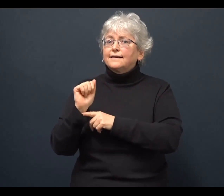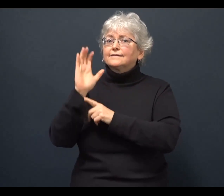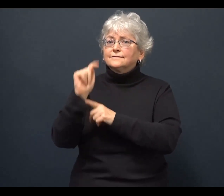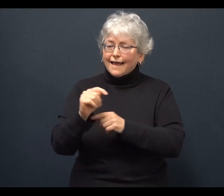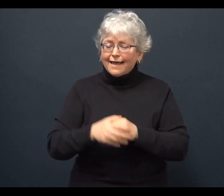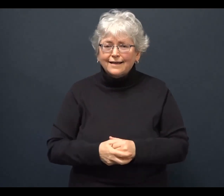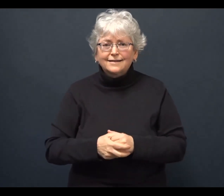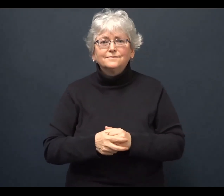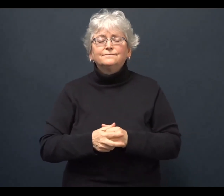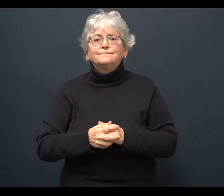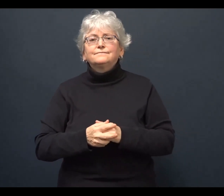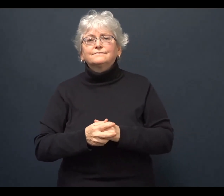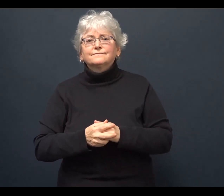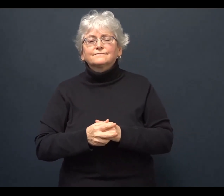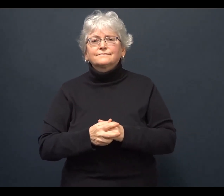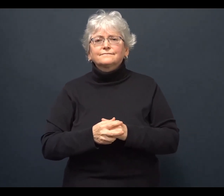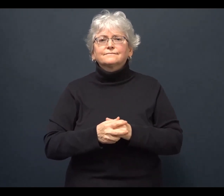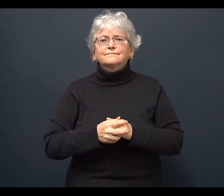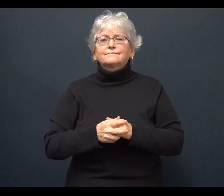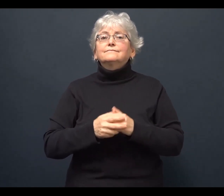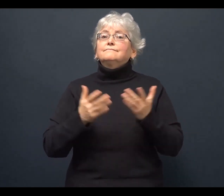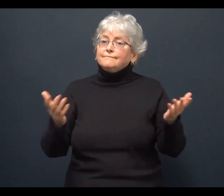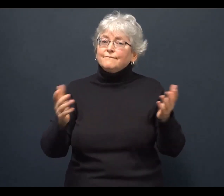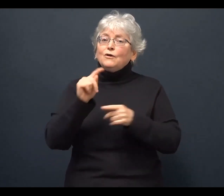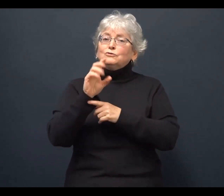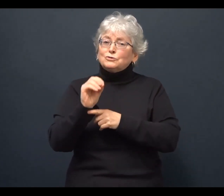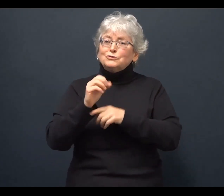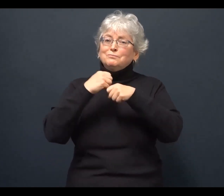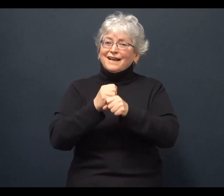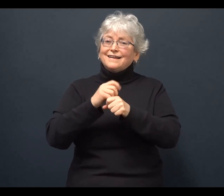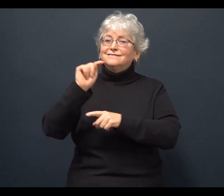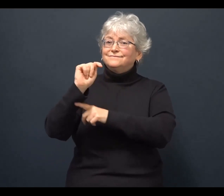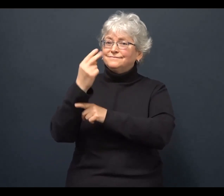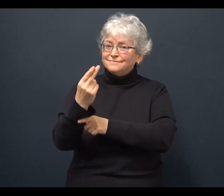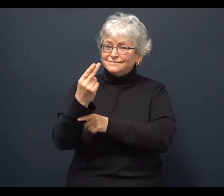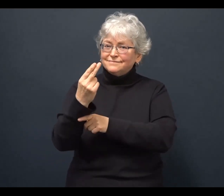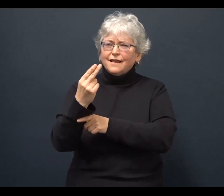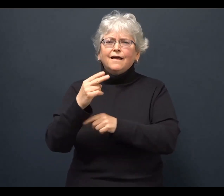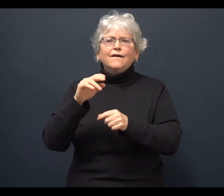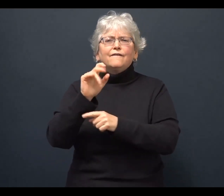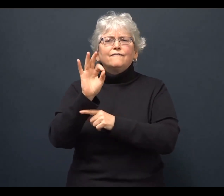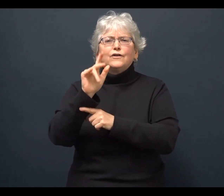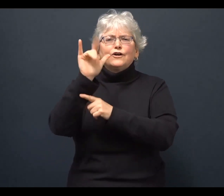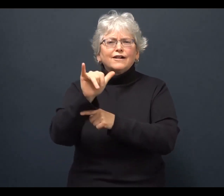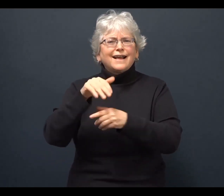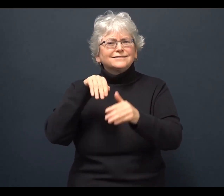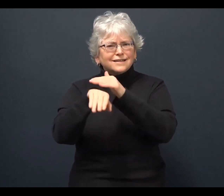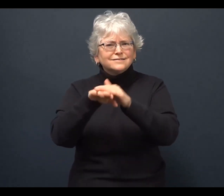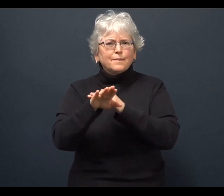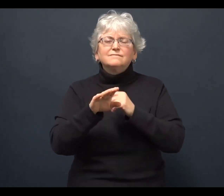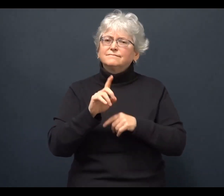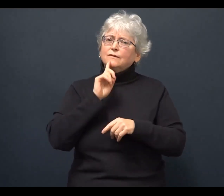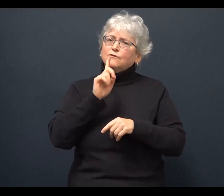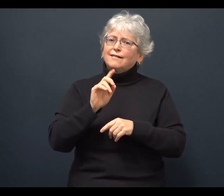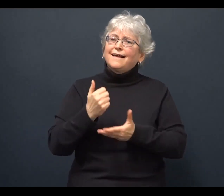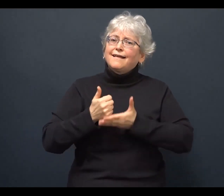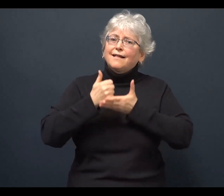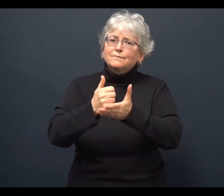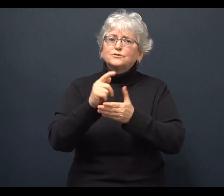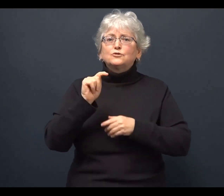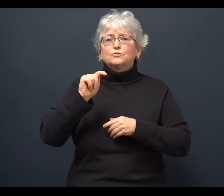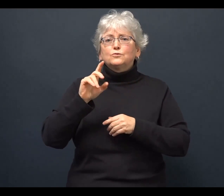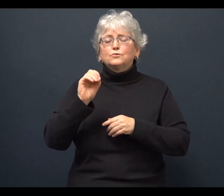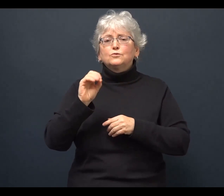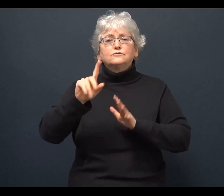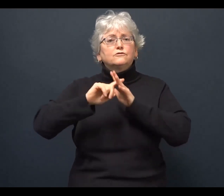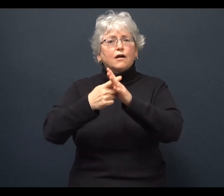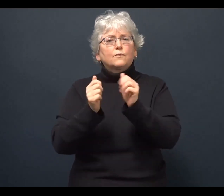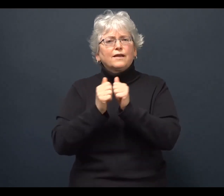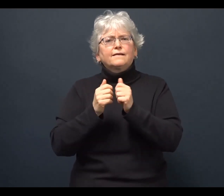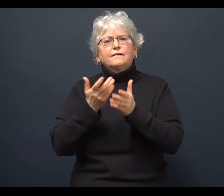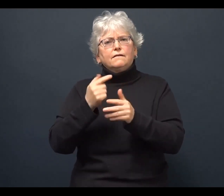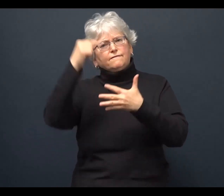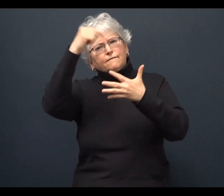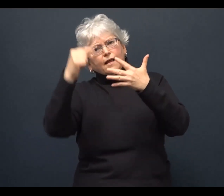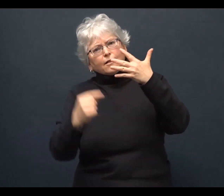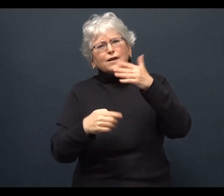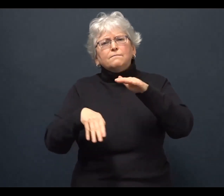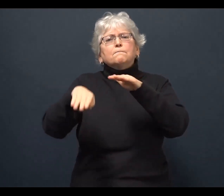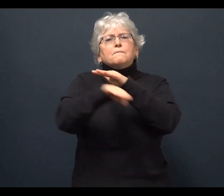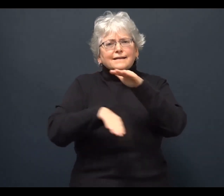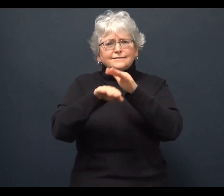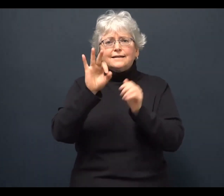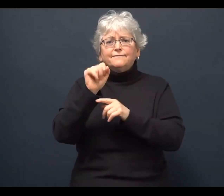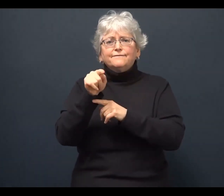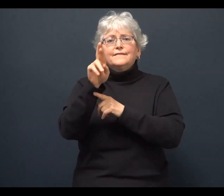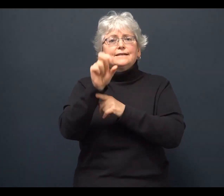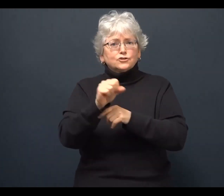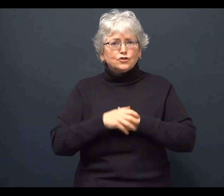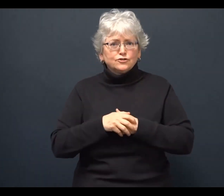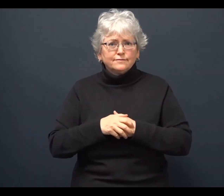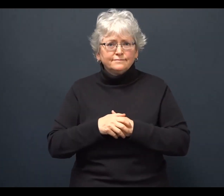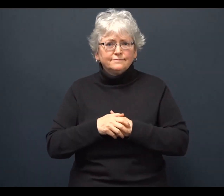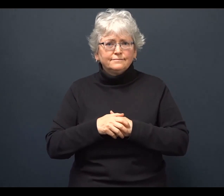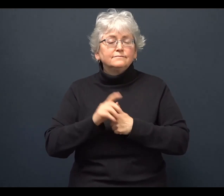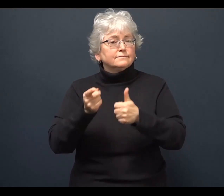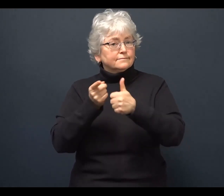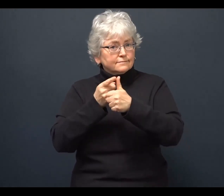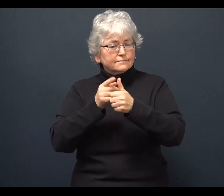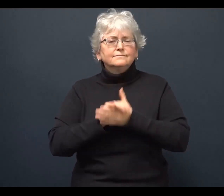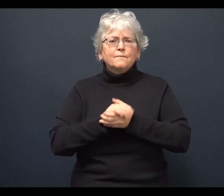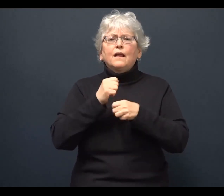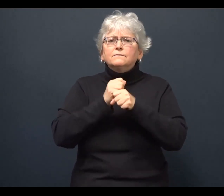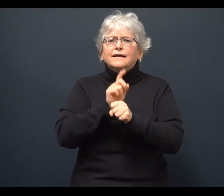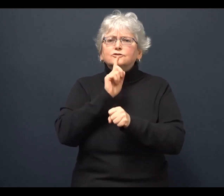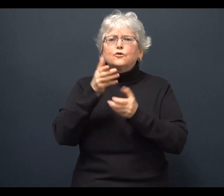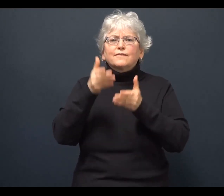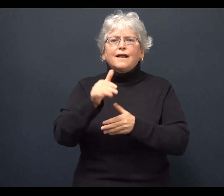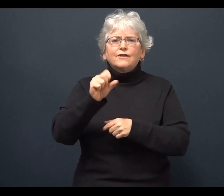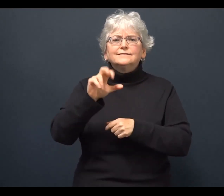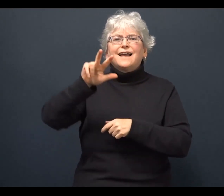Act. to make telehealth fully accessible it helps to start with the following basic features. first